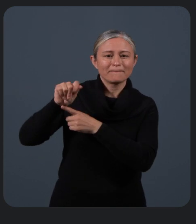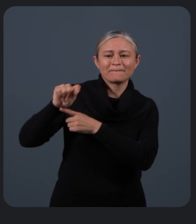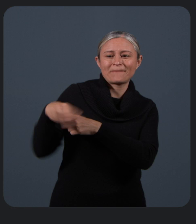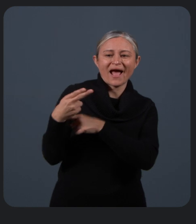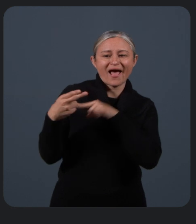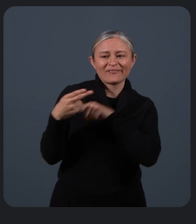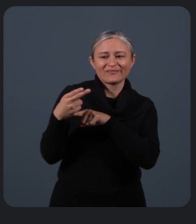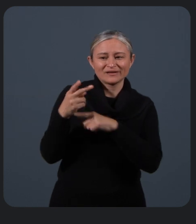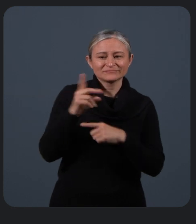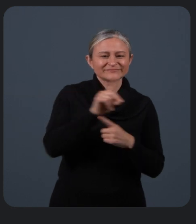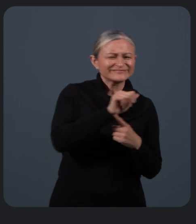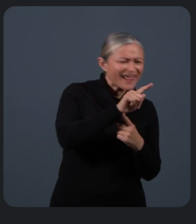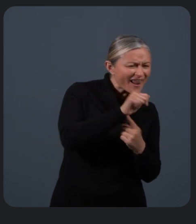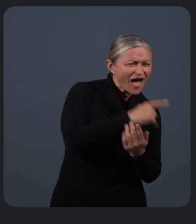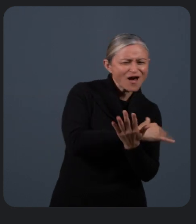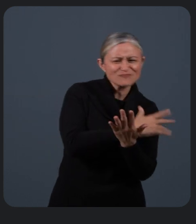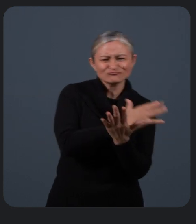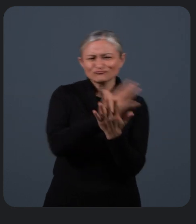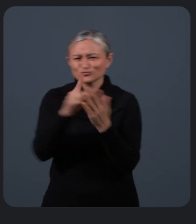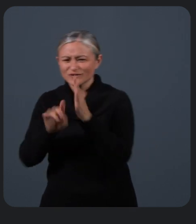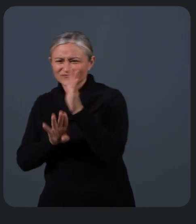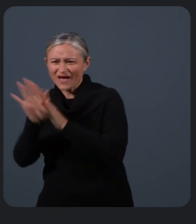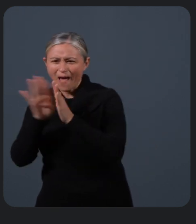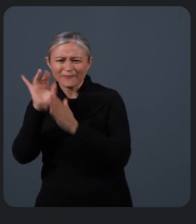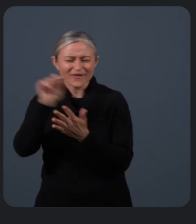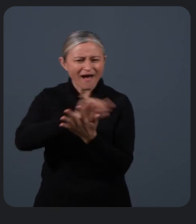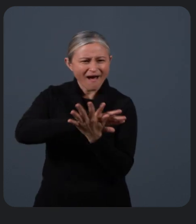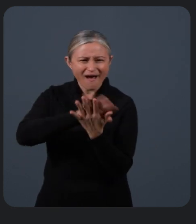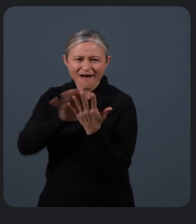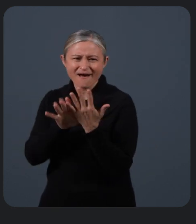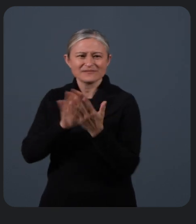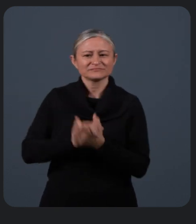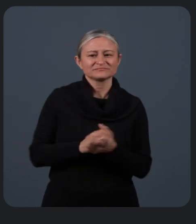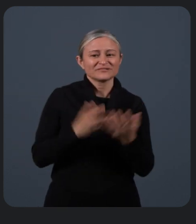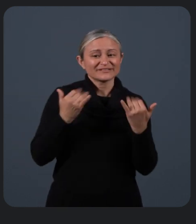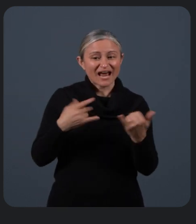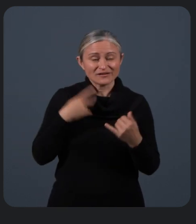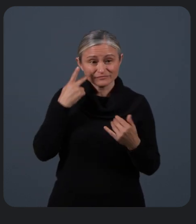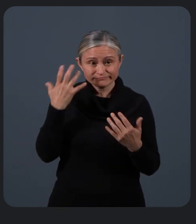Today, we've seen some amazing solutions to complex problems